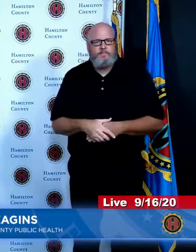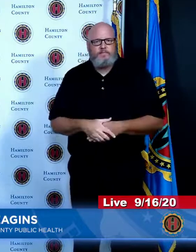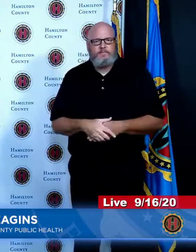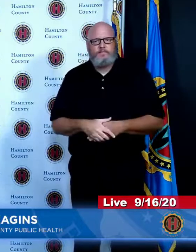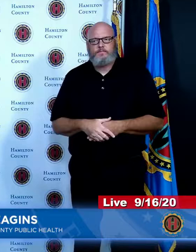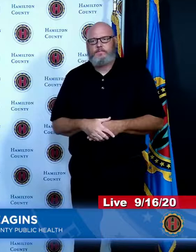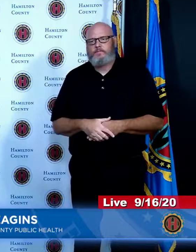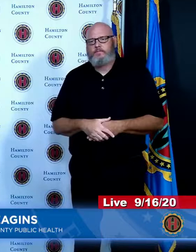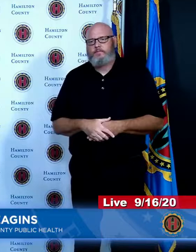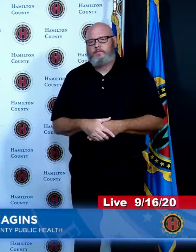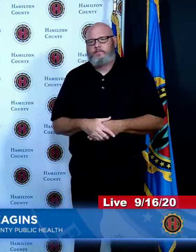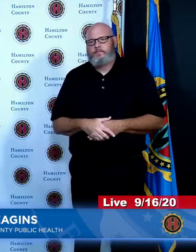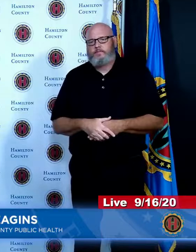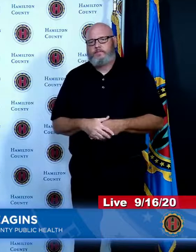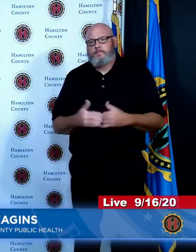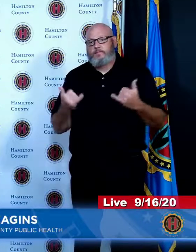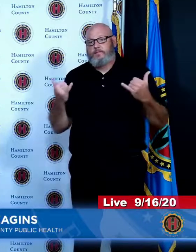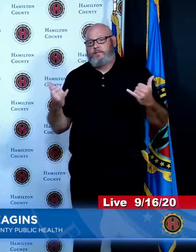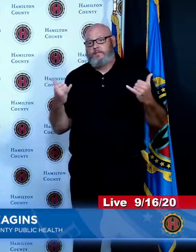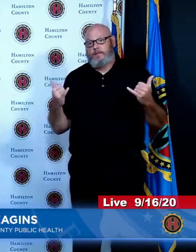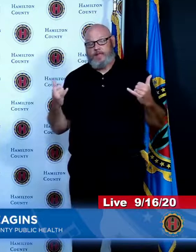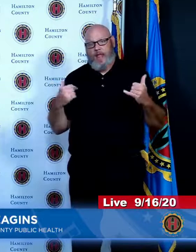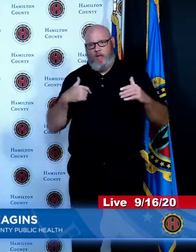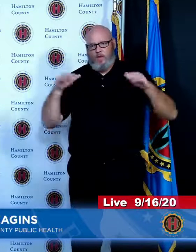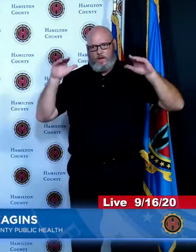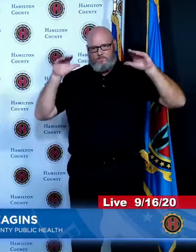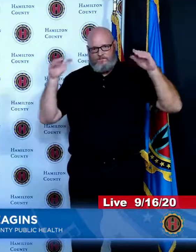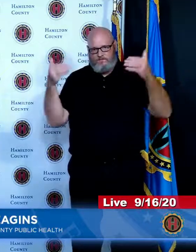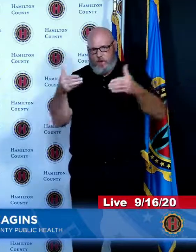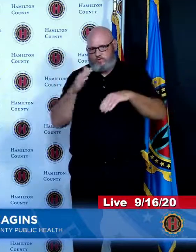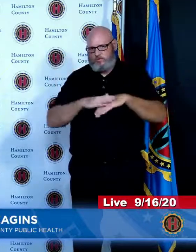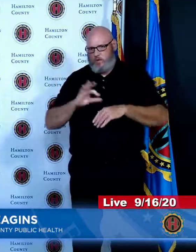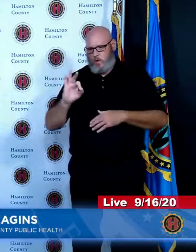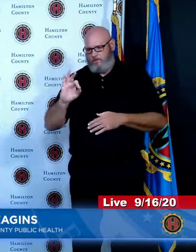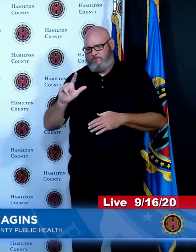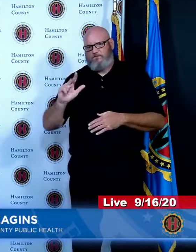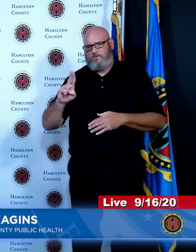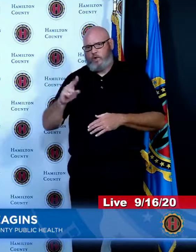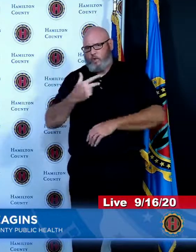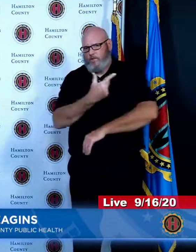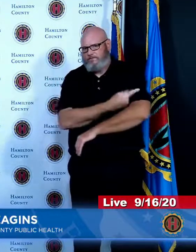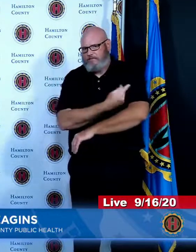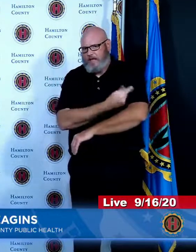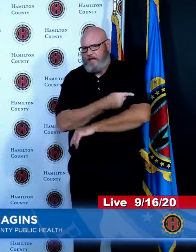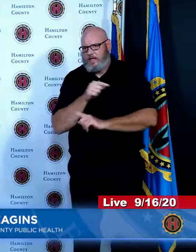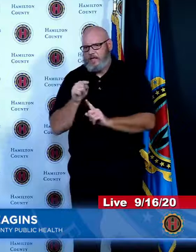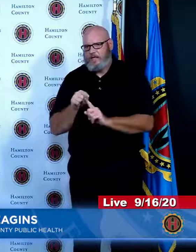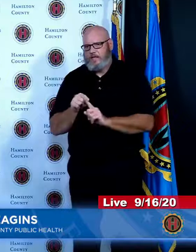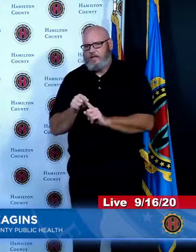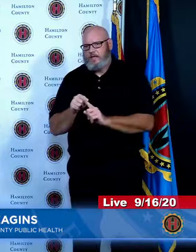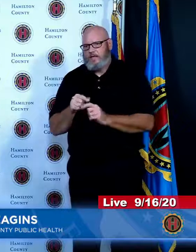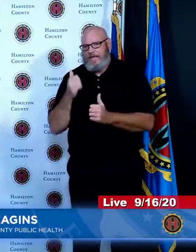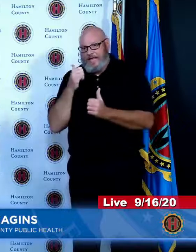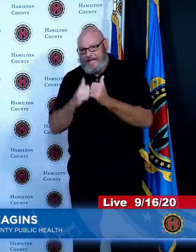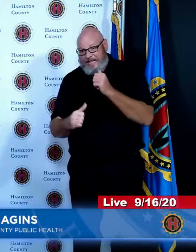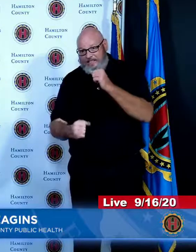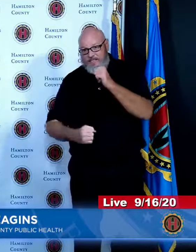every year we say how important it is to get your flu vaccine this year it's a hundred times important and in large part